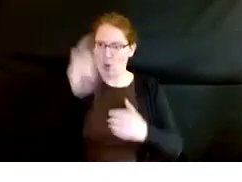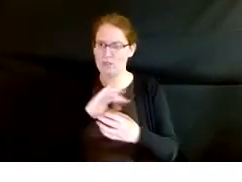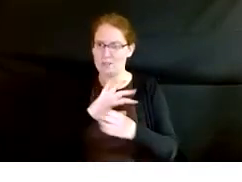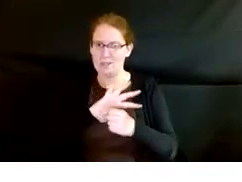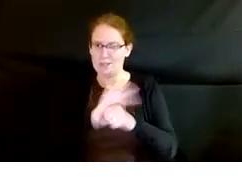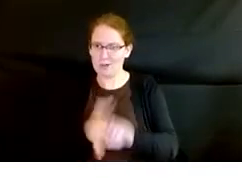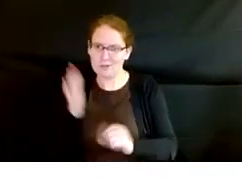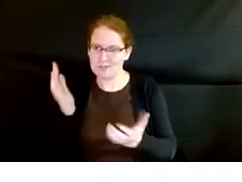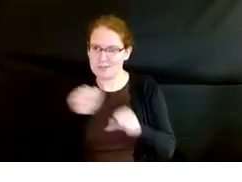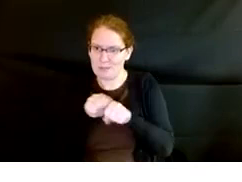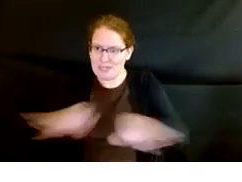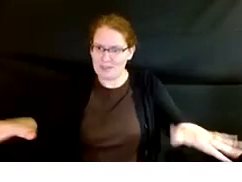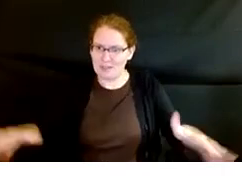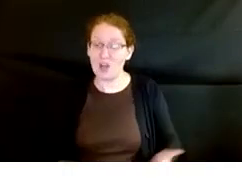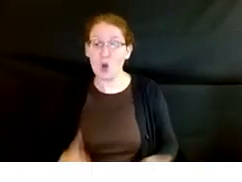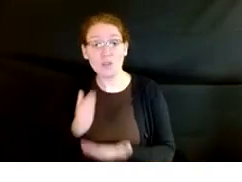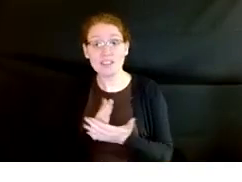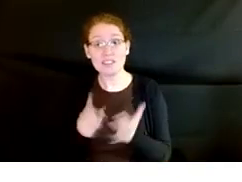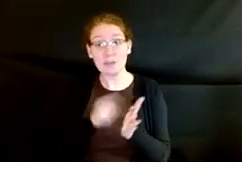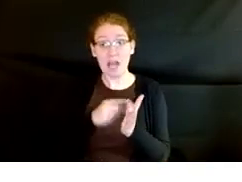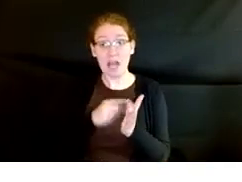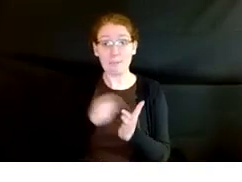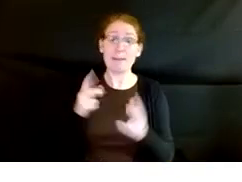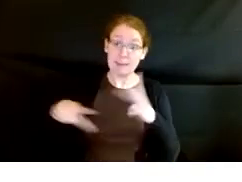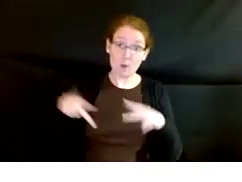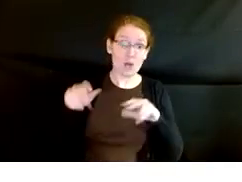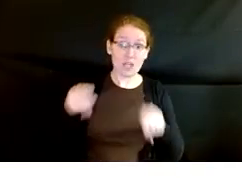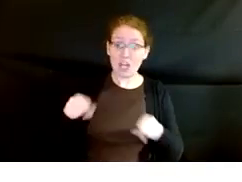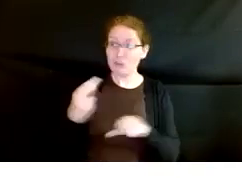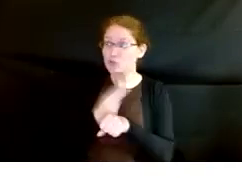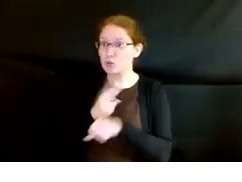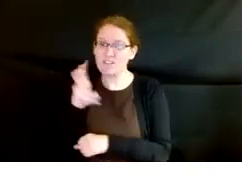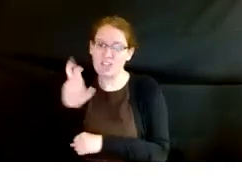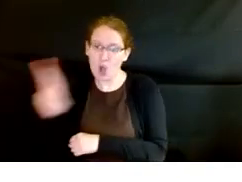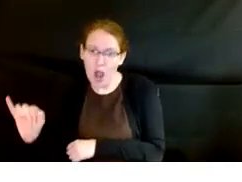uh in some instances folks were able to use a video remote interpreter or something like that